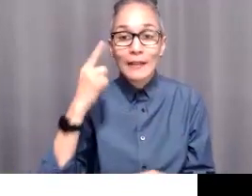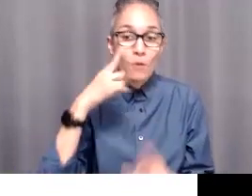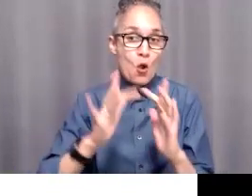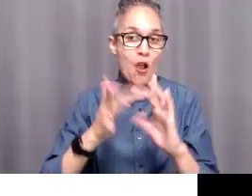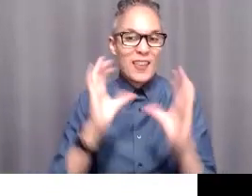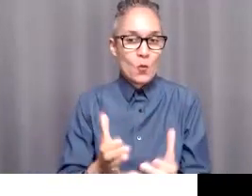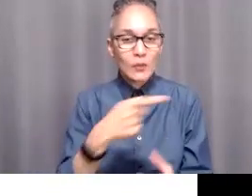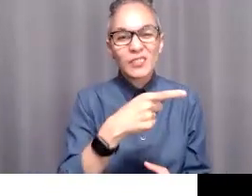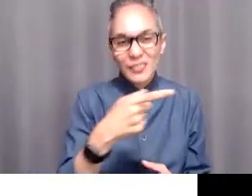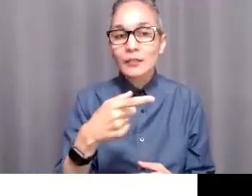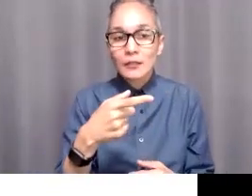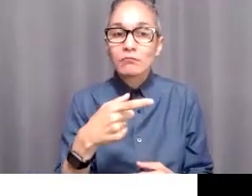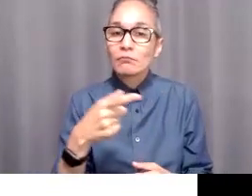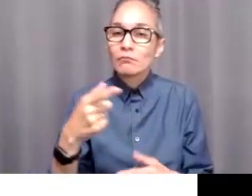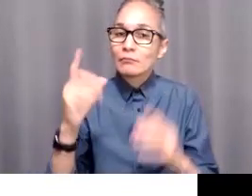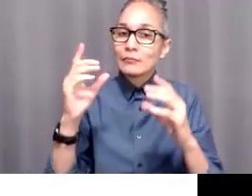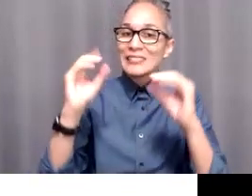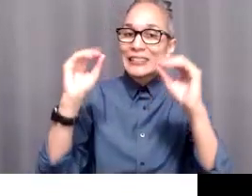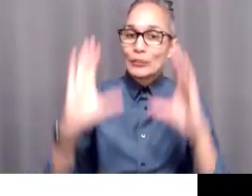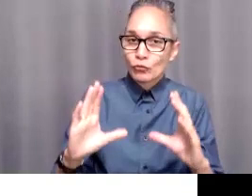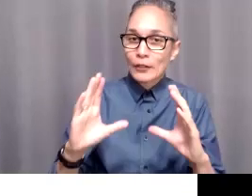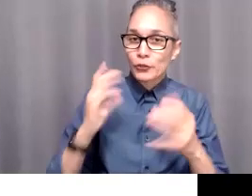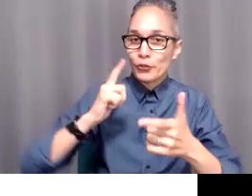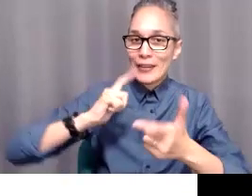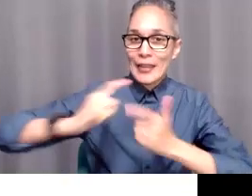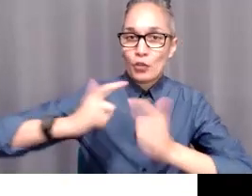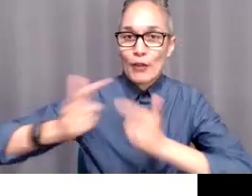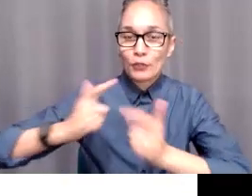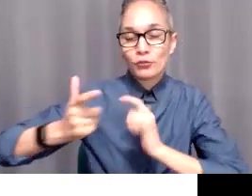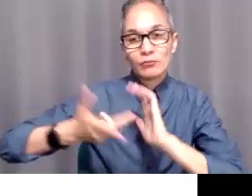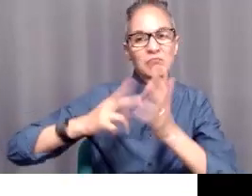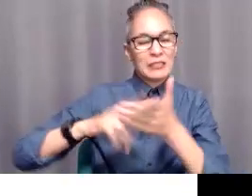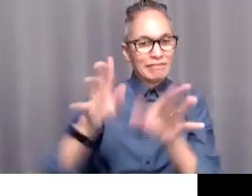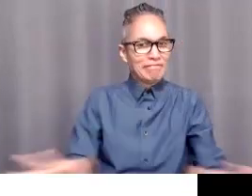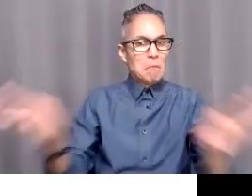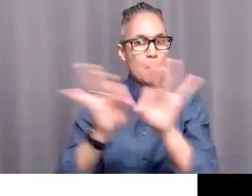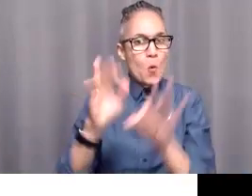the instructor interaction is such an essential part of online learning.